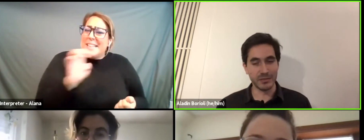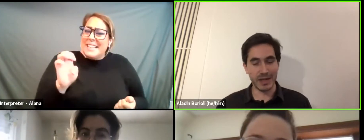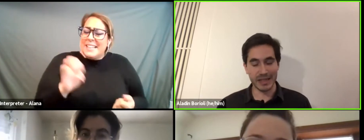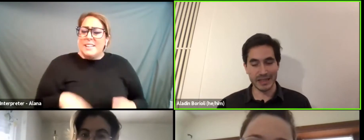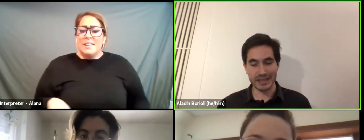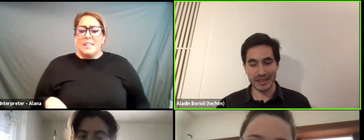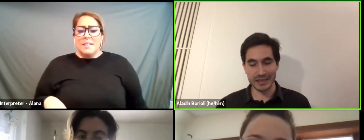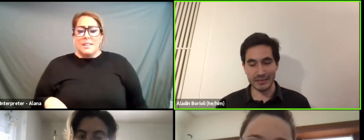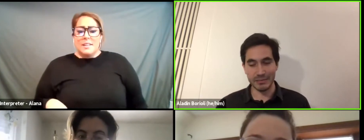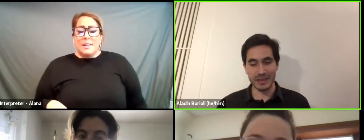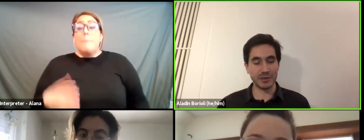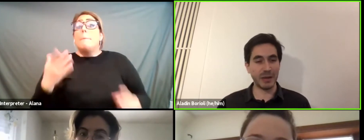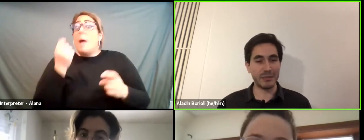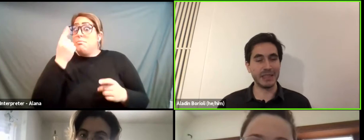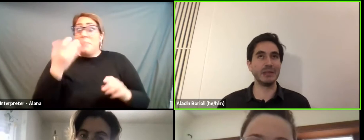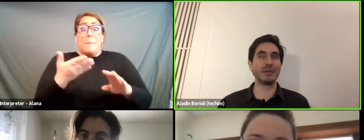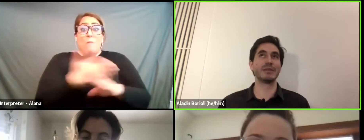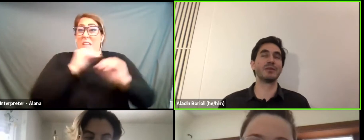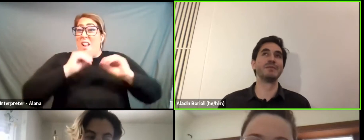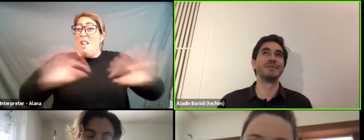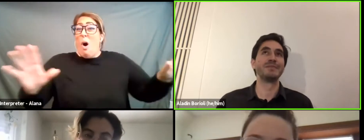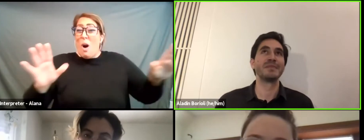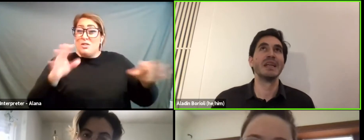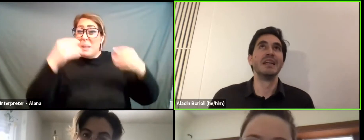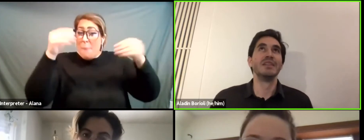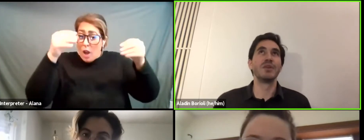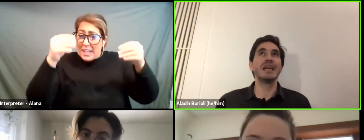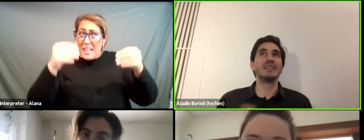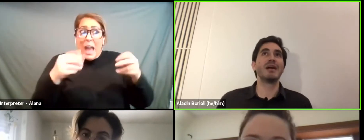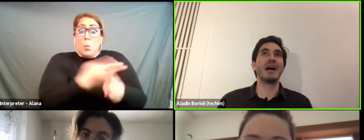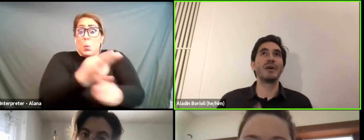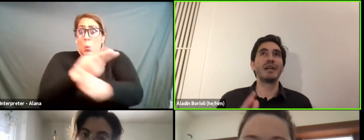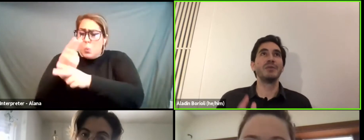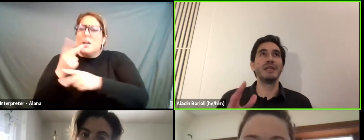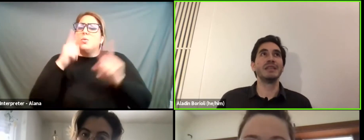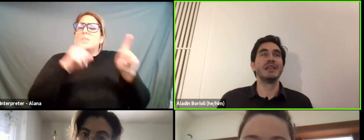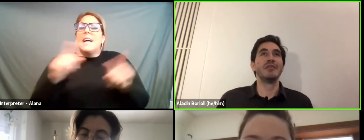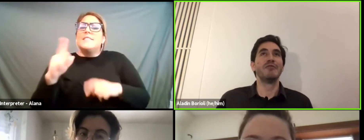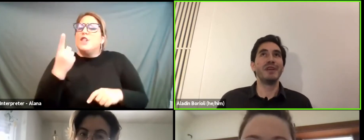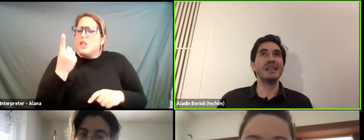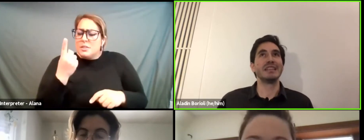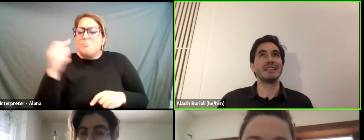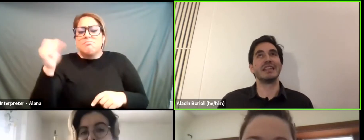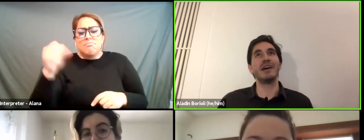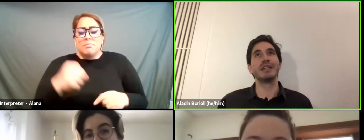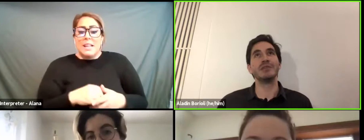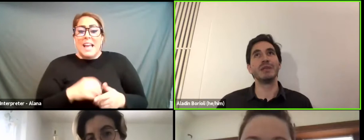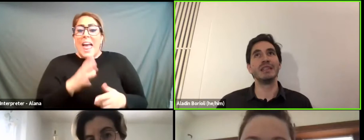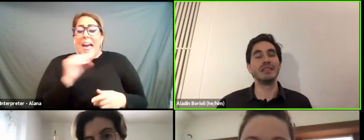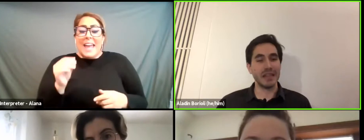market and being used by beekeepers. So yeah it's about how can we think this and how can we design